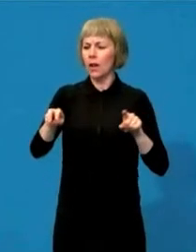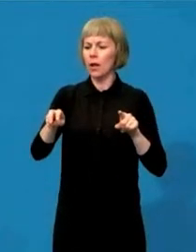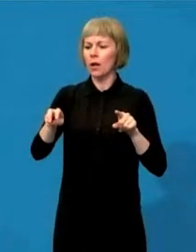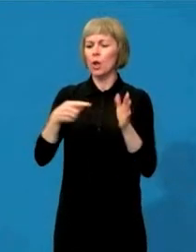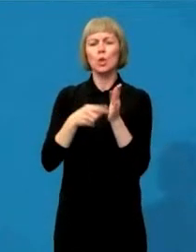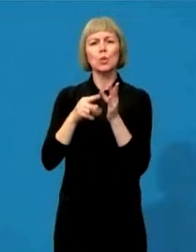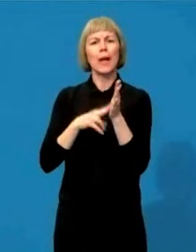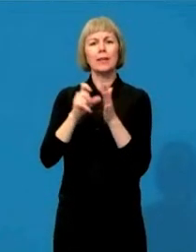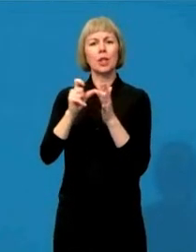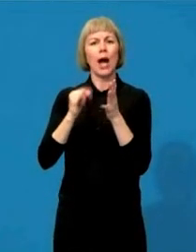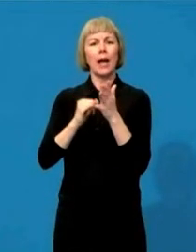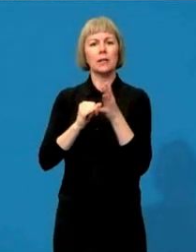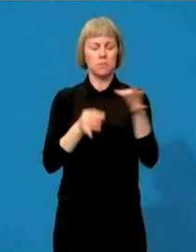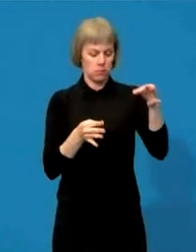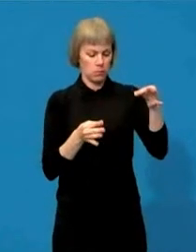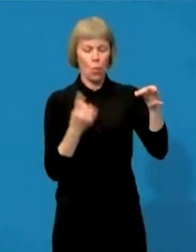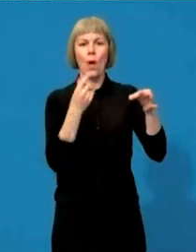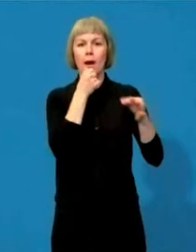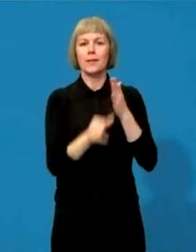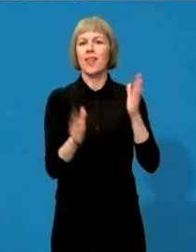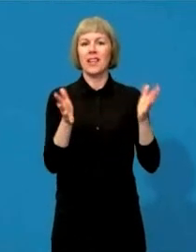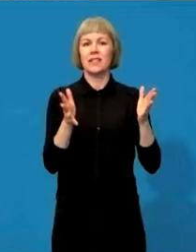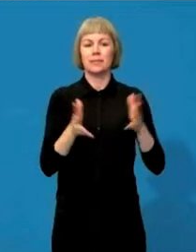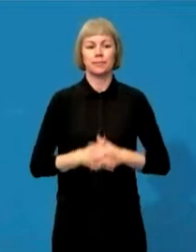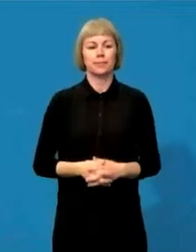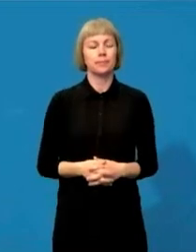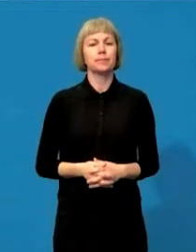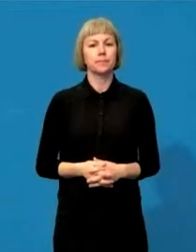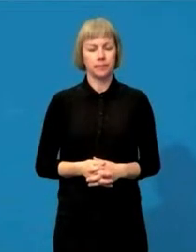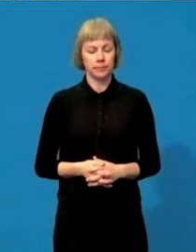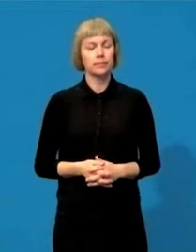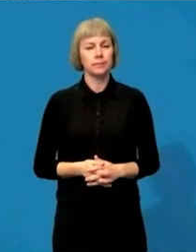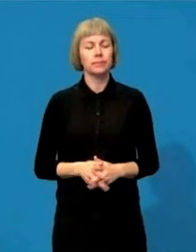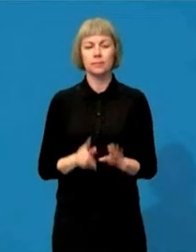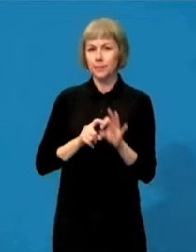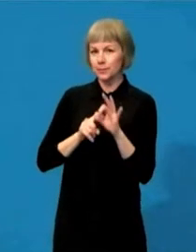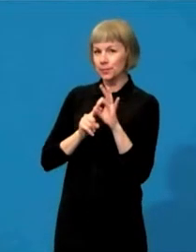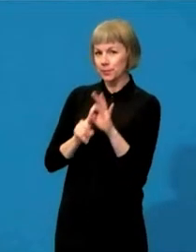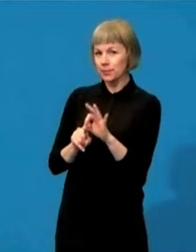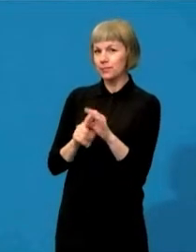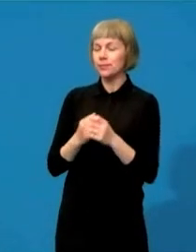Thank you. Geoff, I want to raise with you your role in Tristan's business.